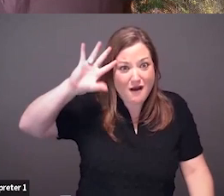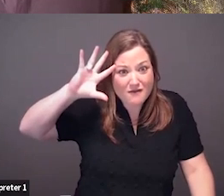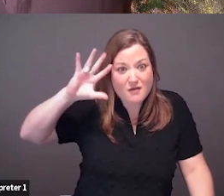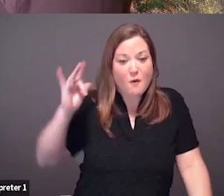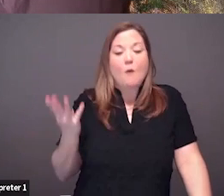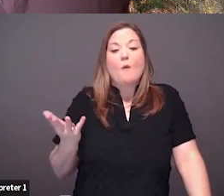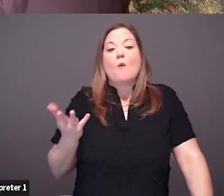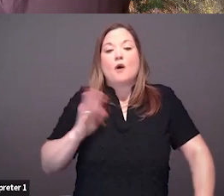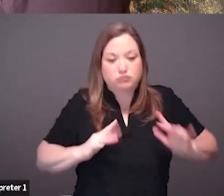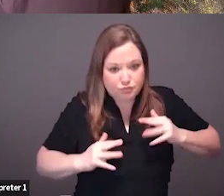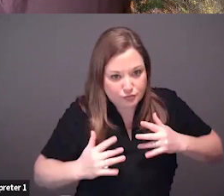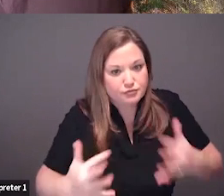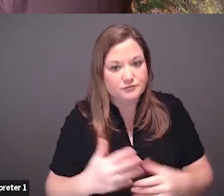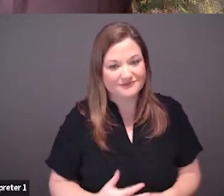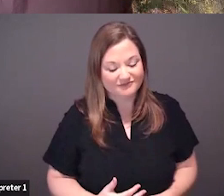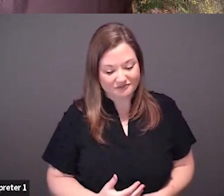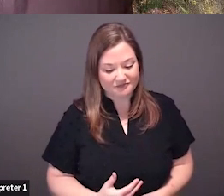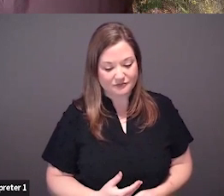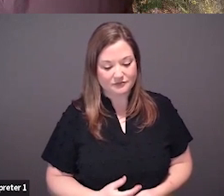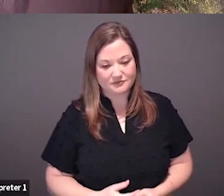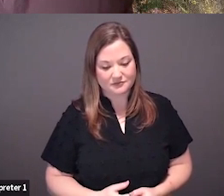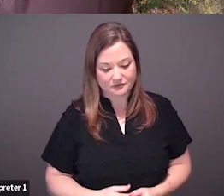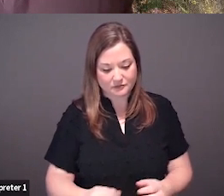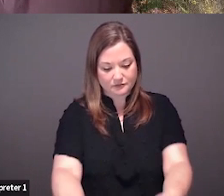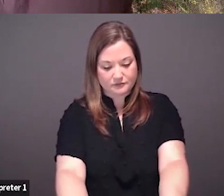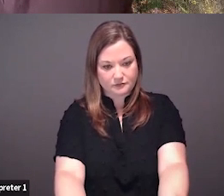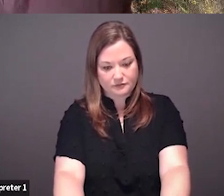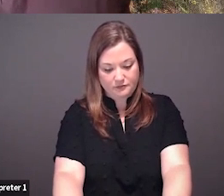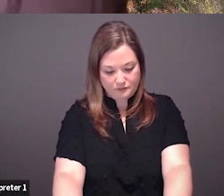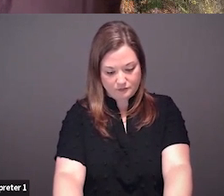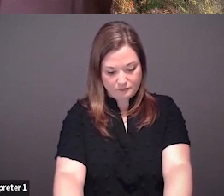it started to go pretty quickly. I think that's a really interesting